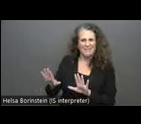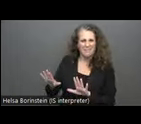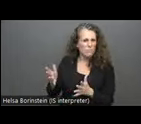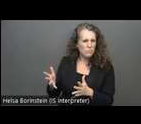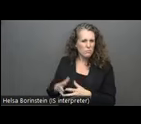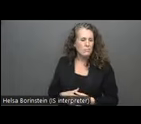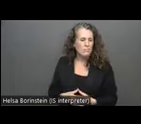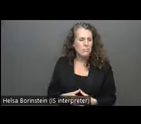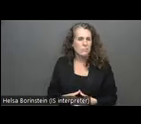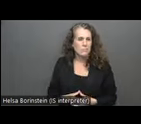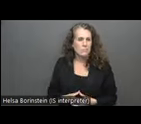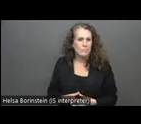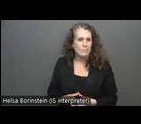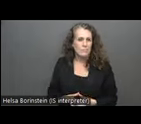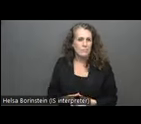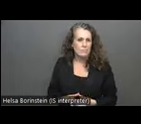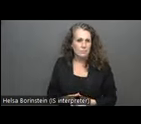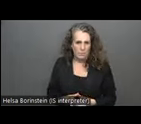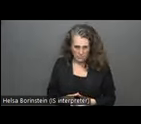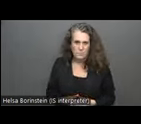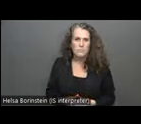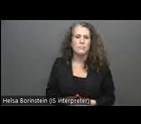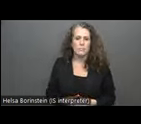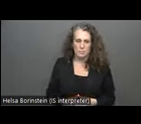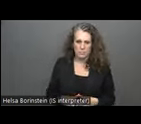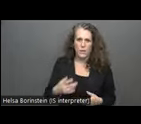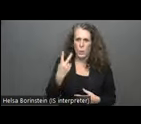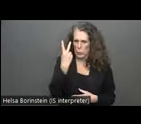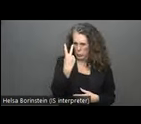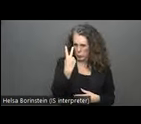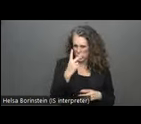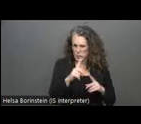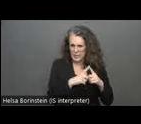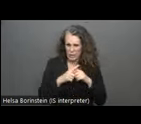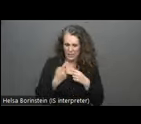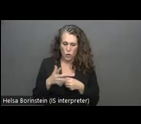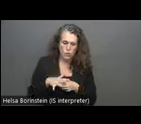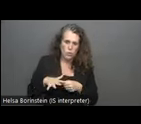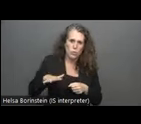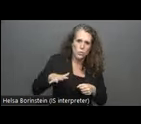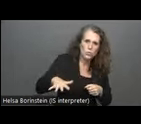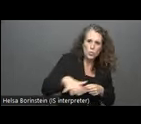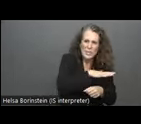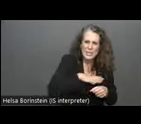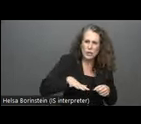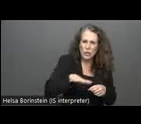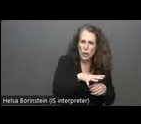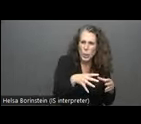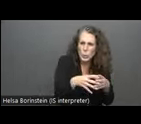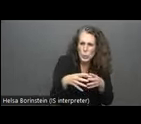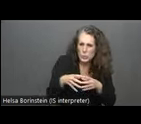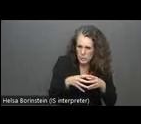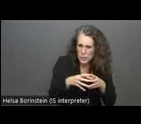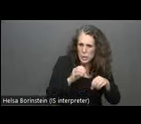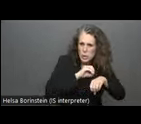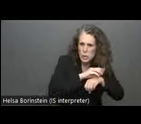as well as new put it down approach your novel passive sentence which is that we have on